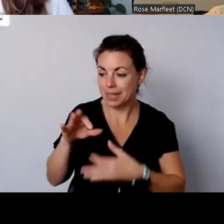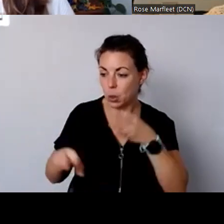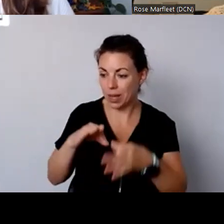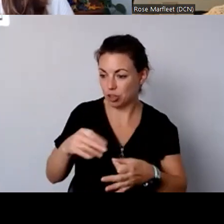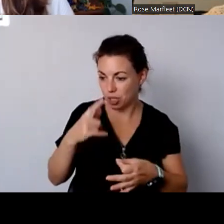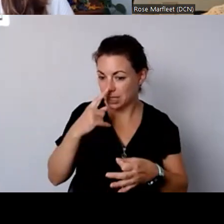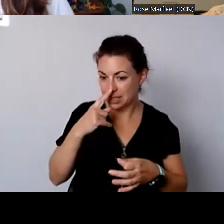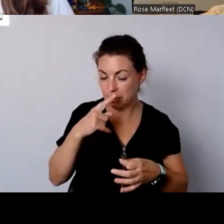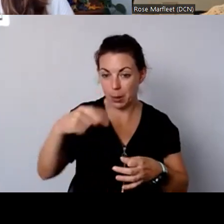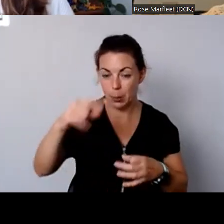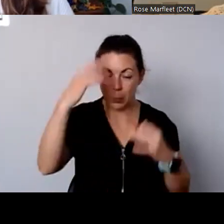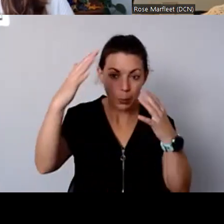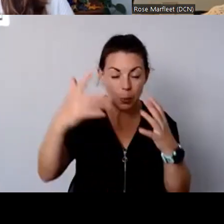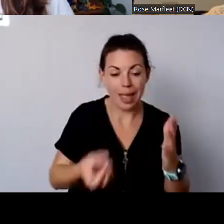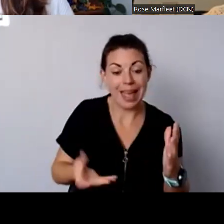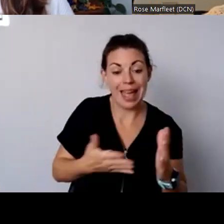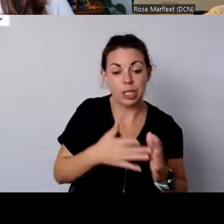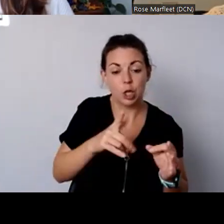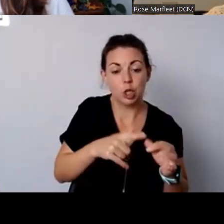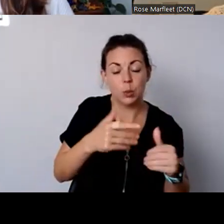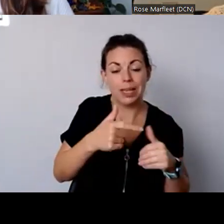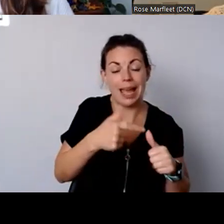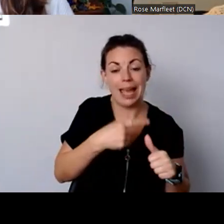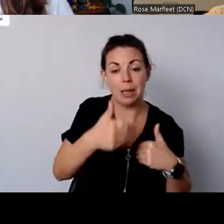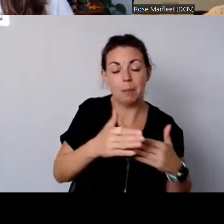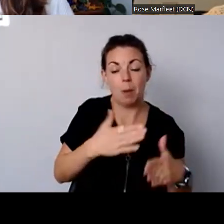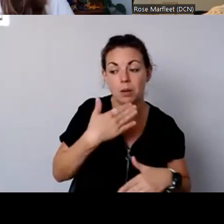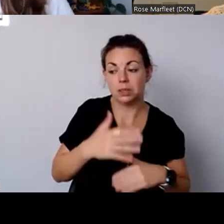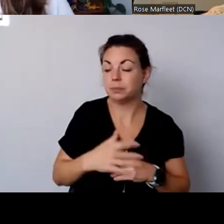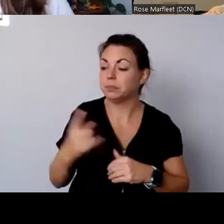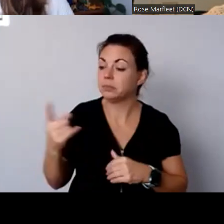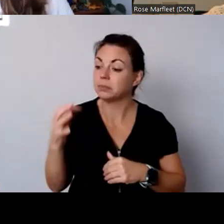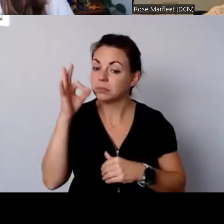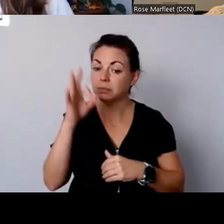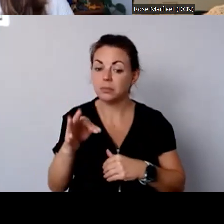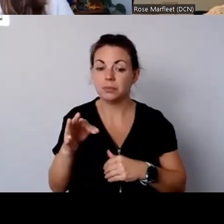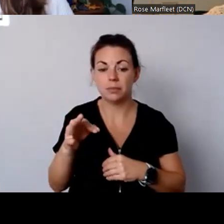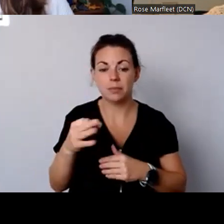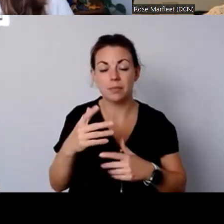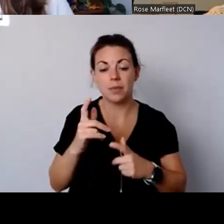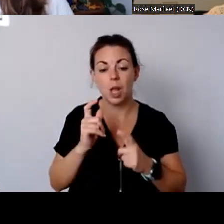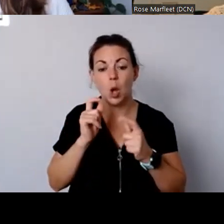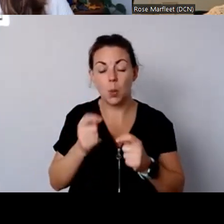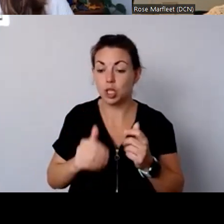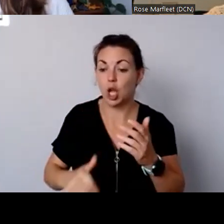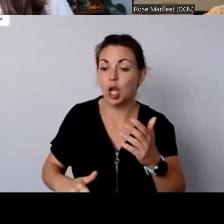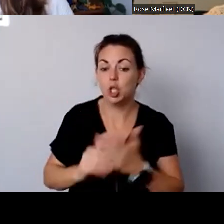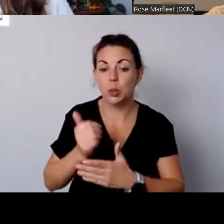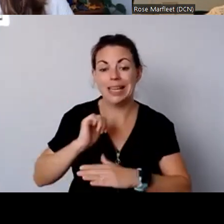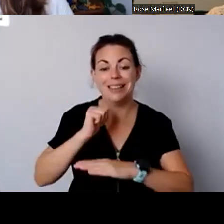Someone has asked about, are the awards open to a newly formed band using a lot of digital technology?